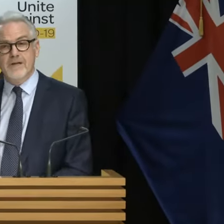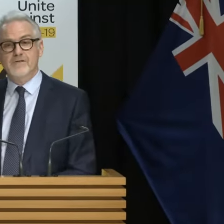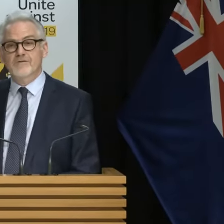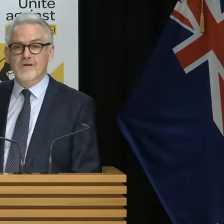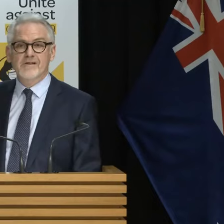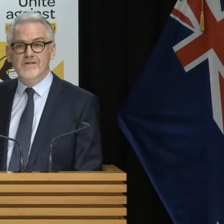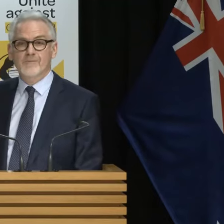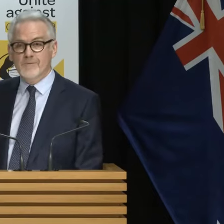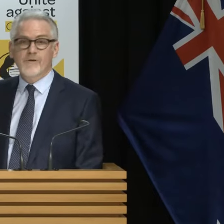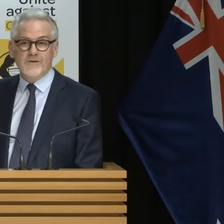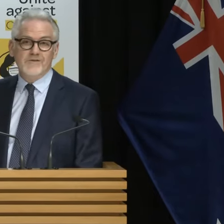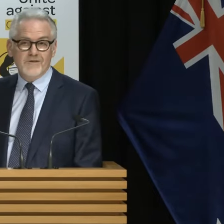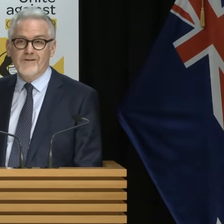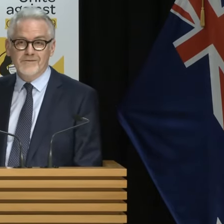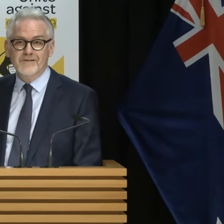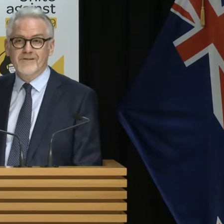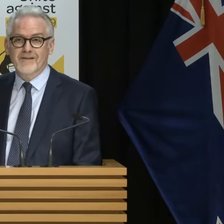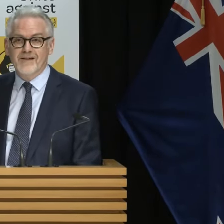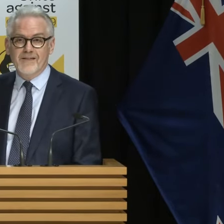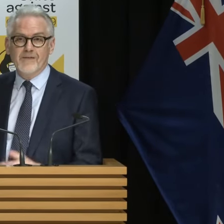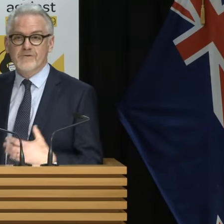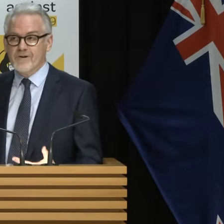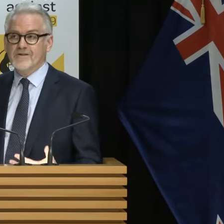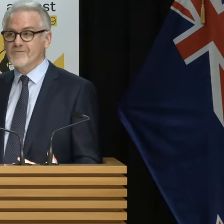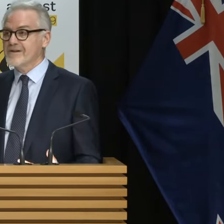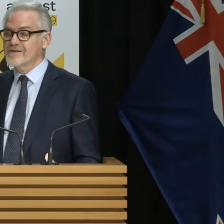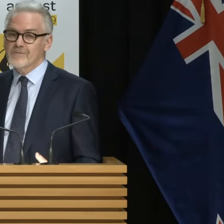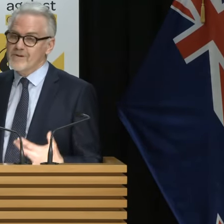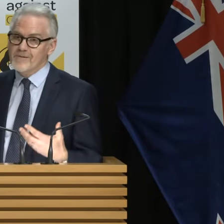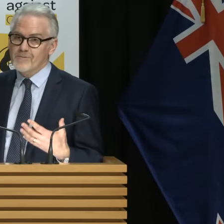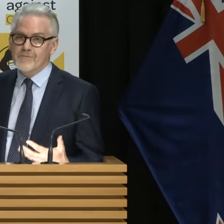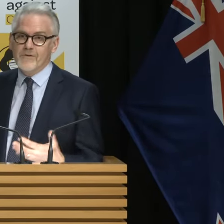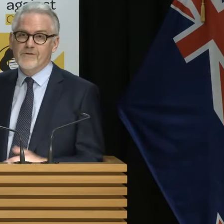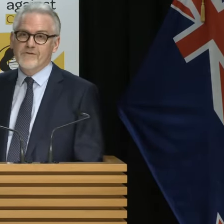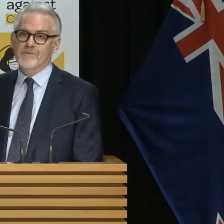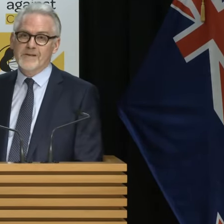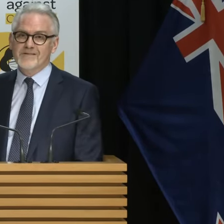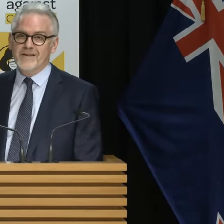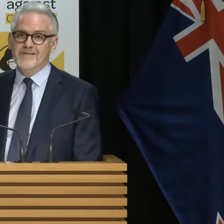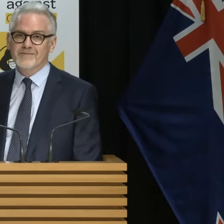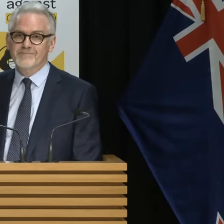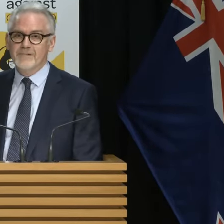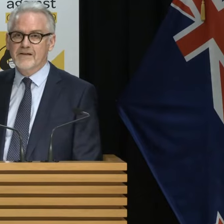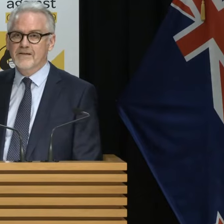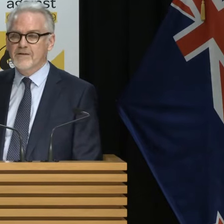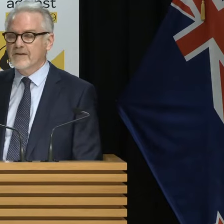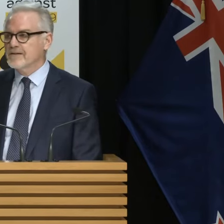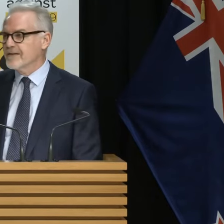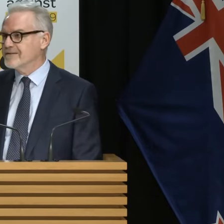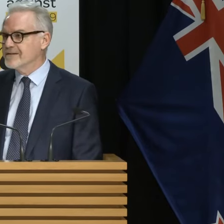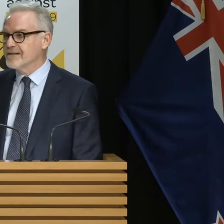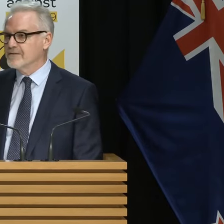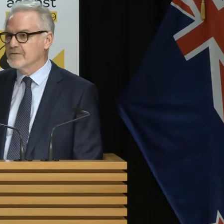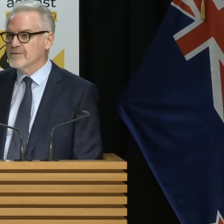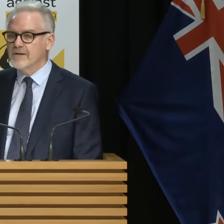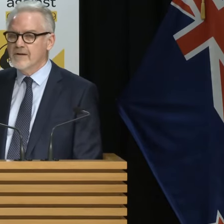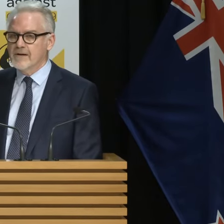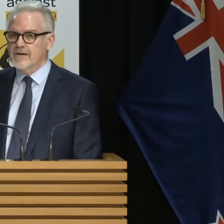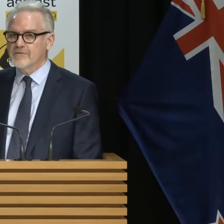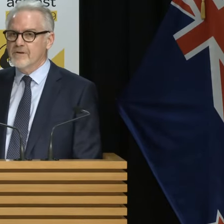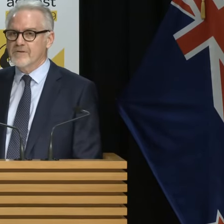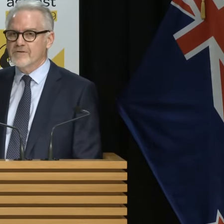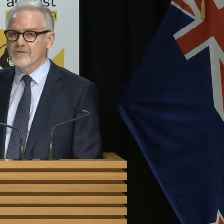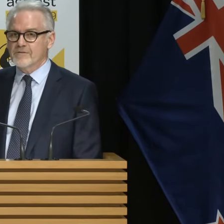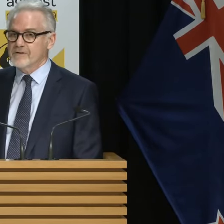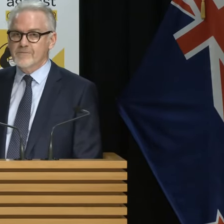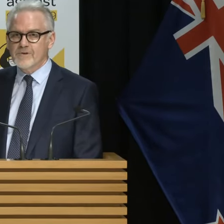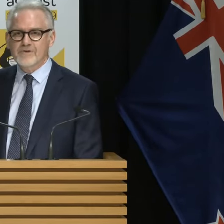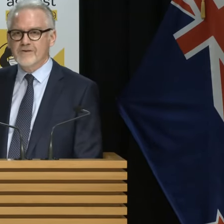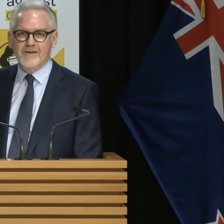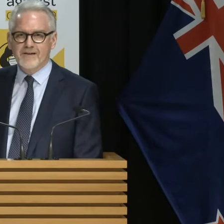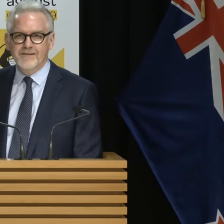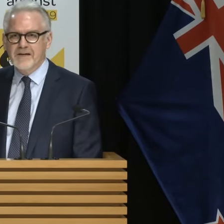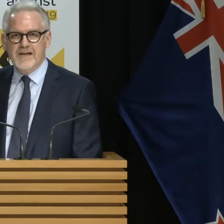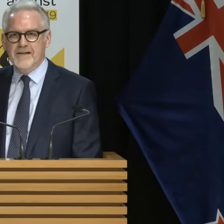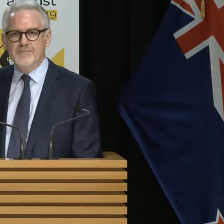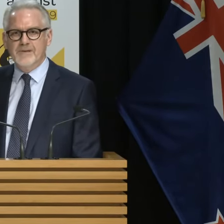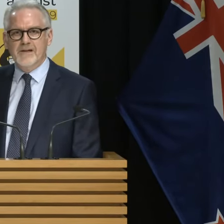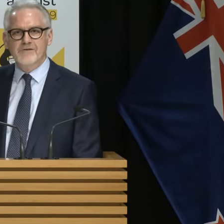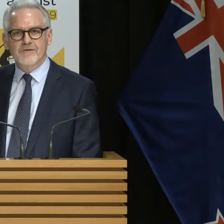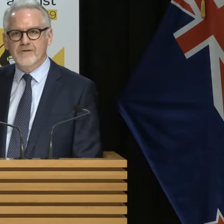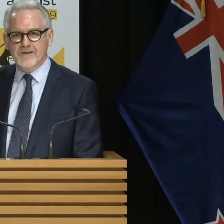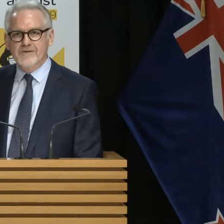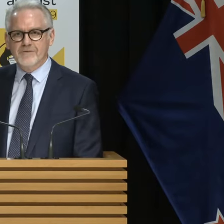through.